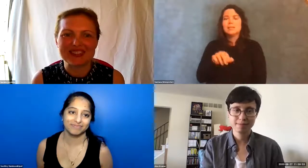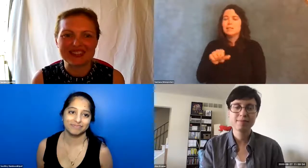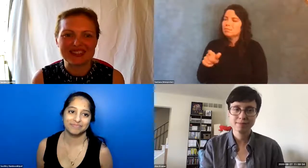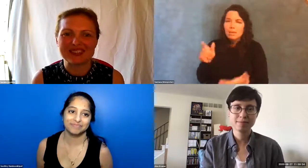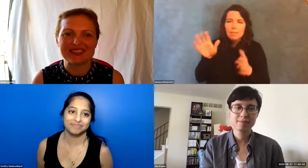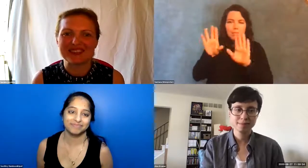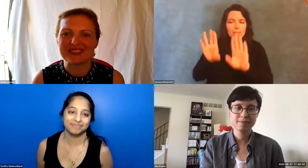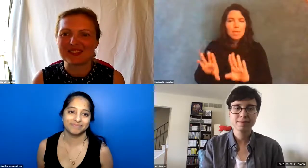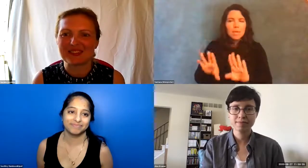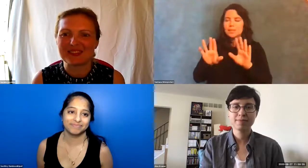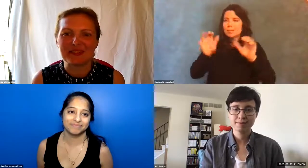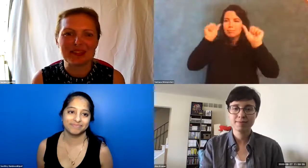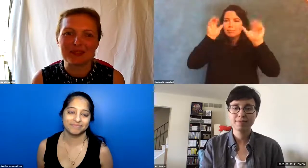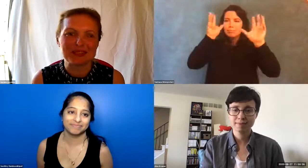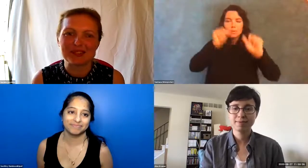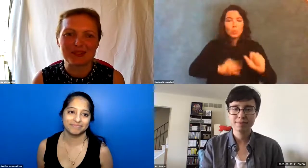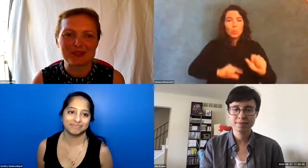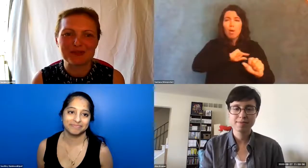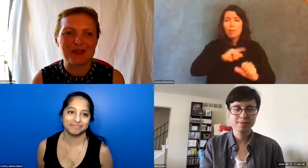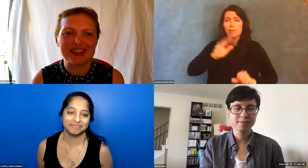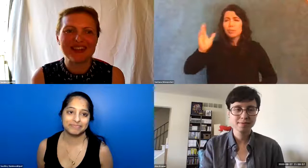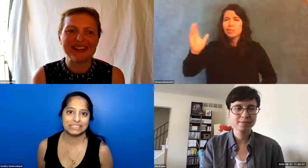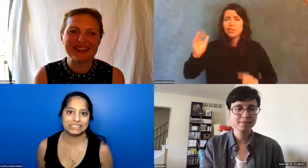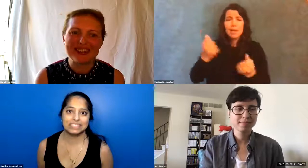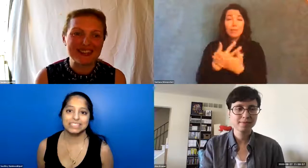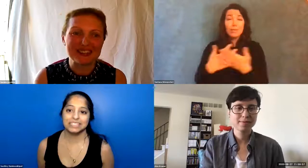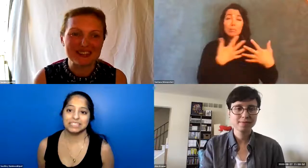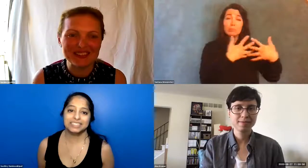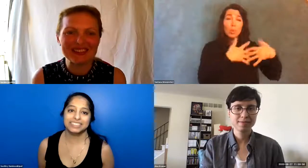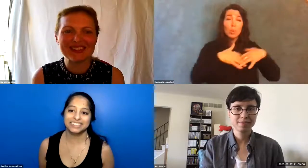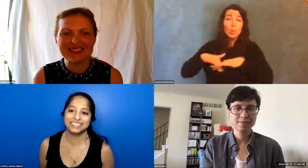and so everything was so smooth. Thanks to you.